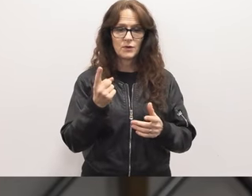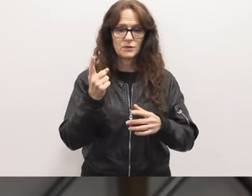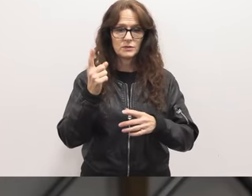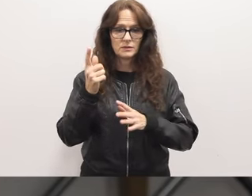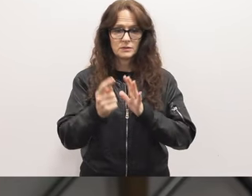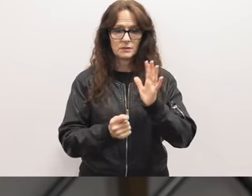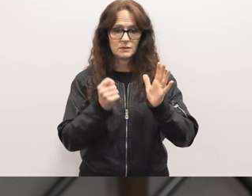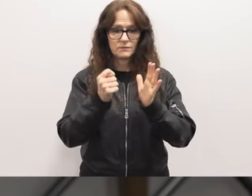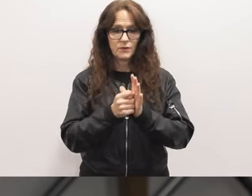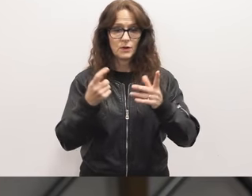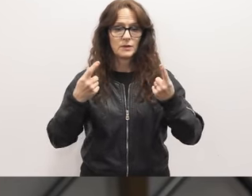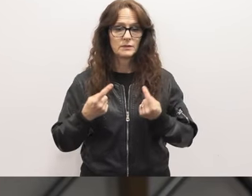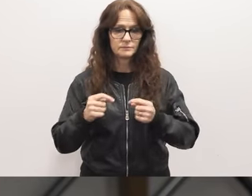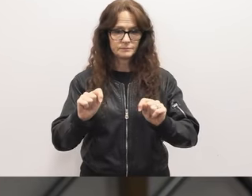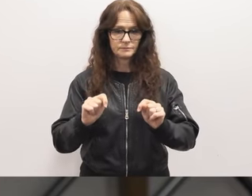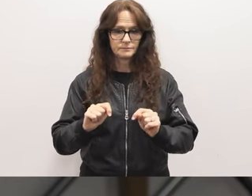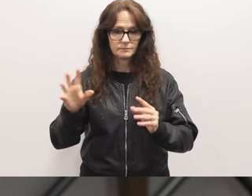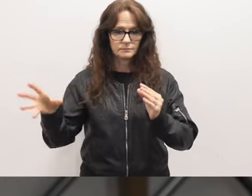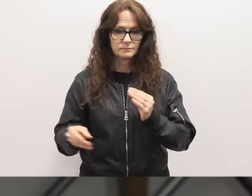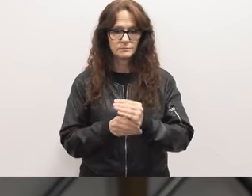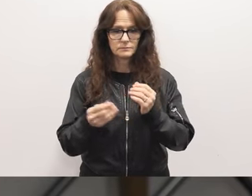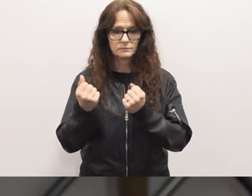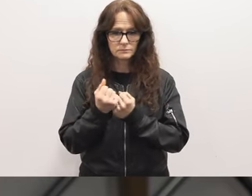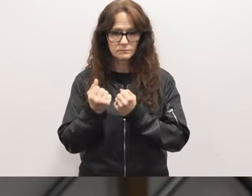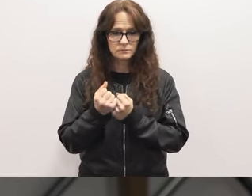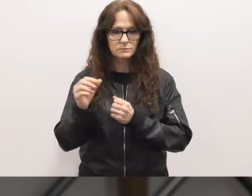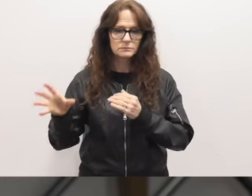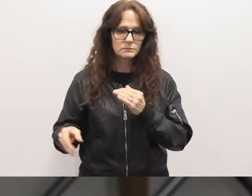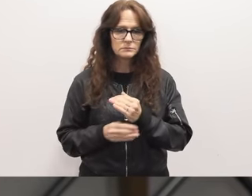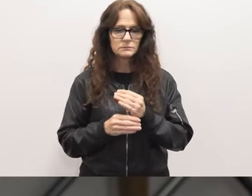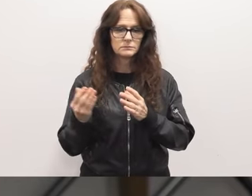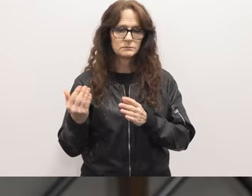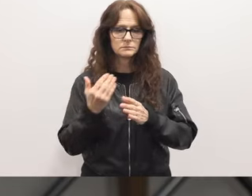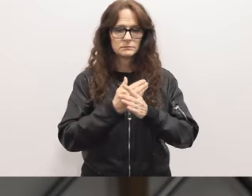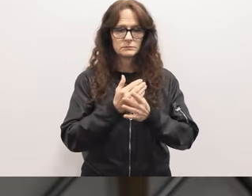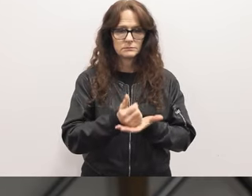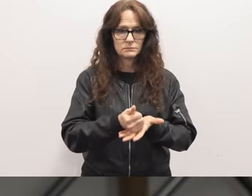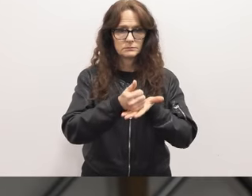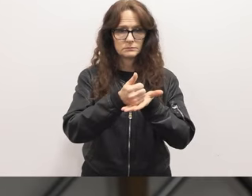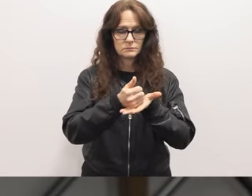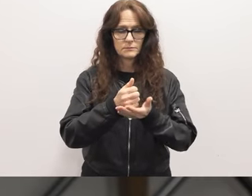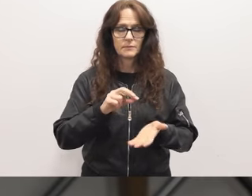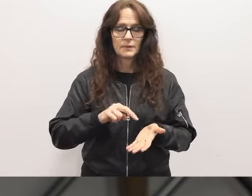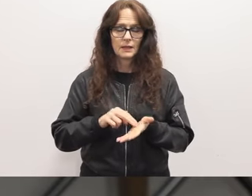that first attempt, they may need some additional supports, additional intervention. And so this is not to say that only 80%